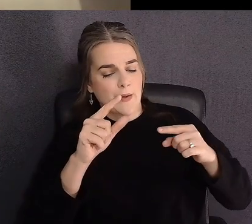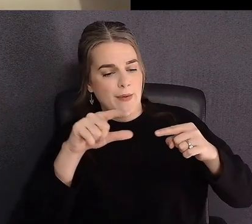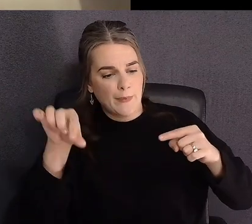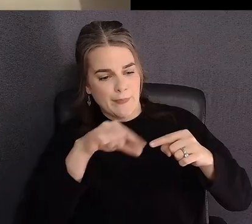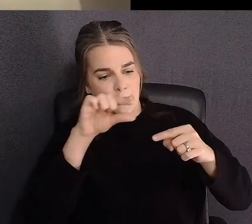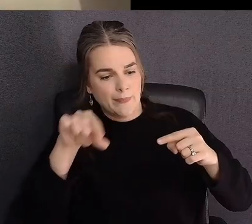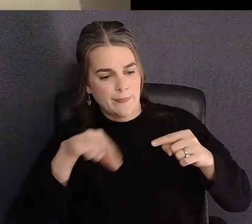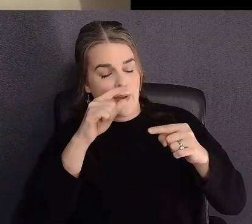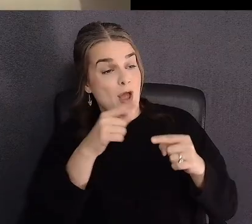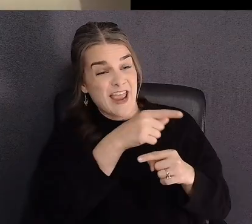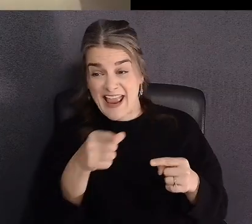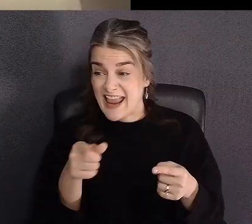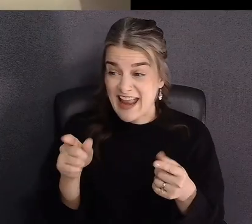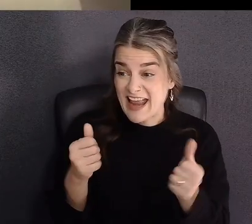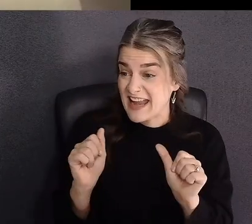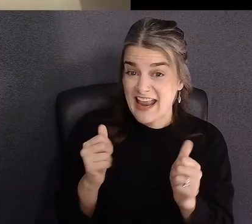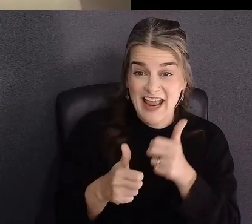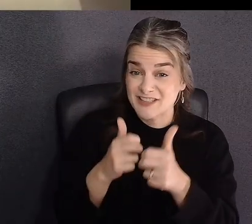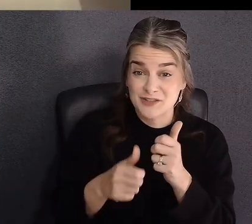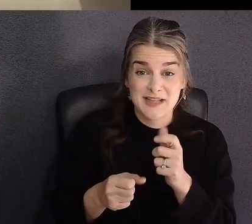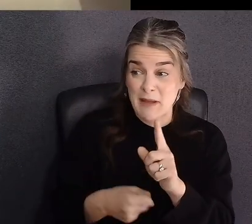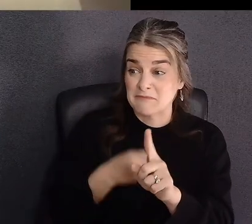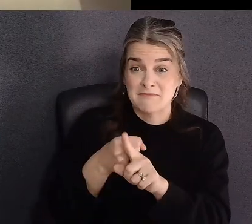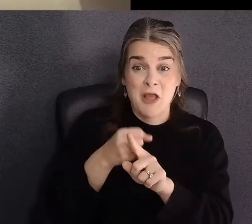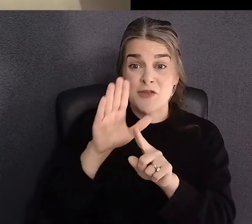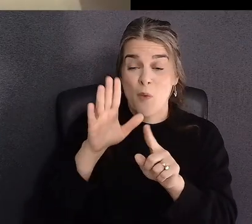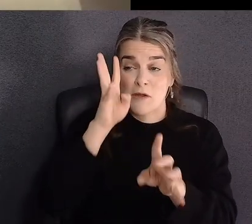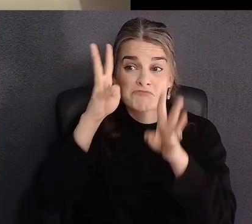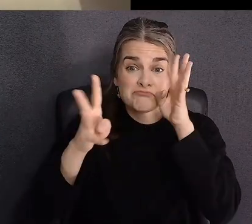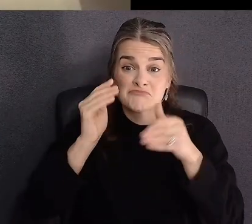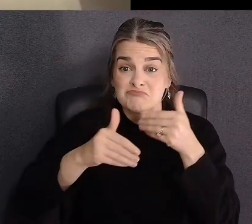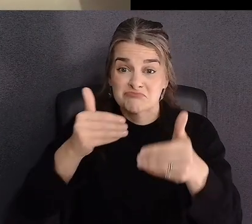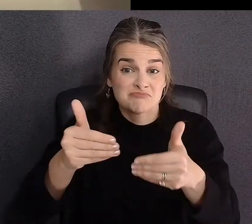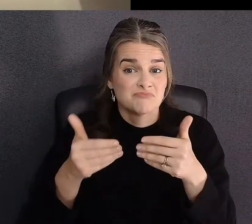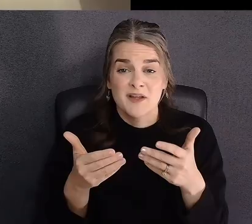in your practice or anything like that, feel free to ask any questions, either in the chat